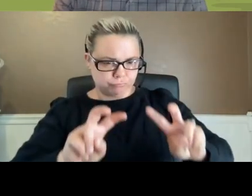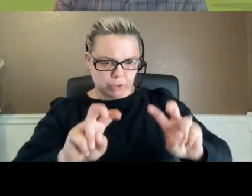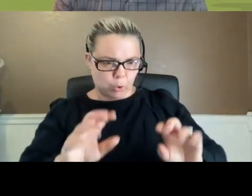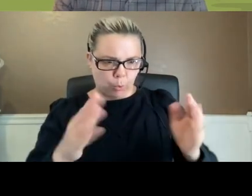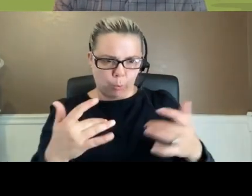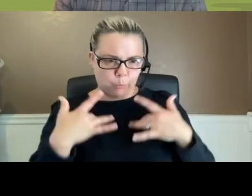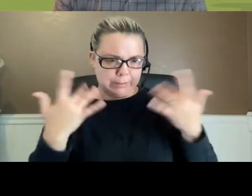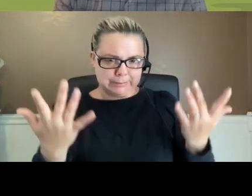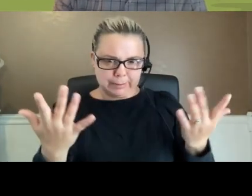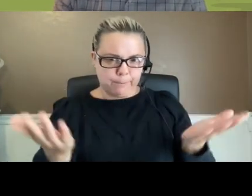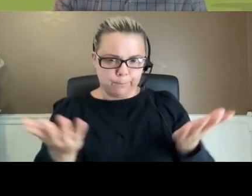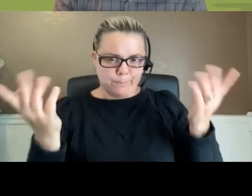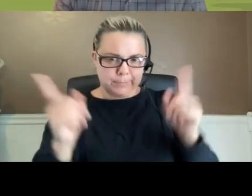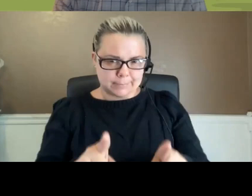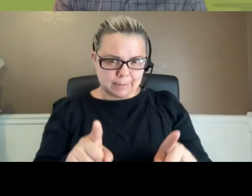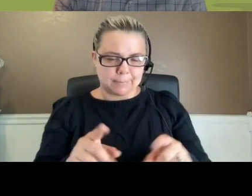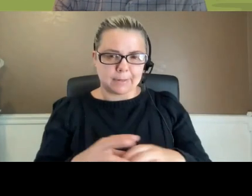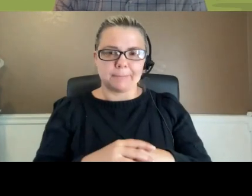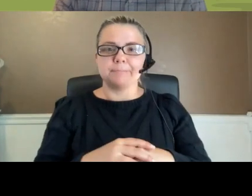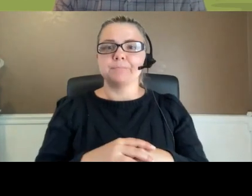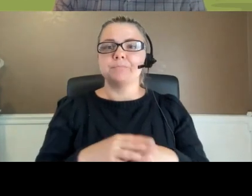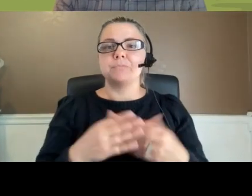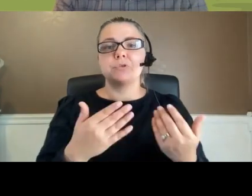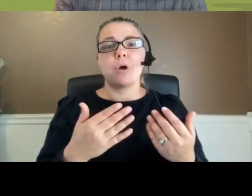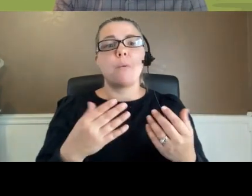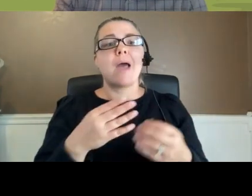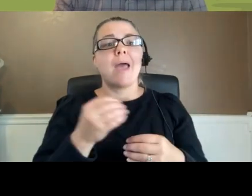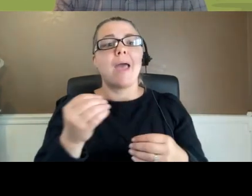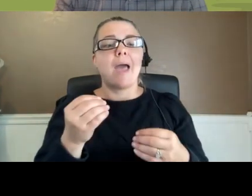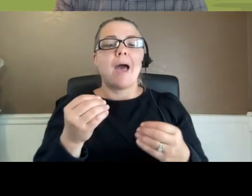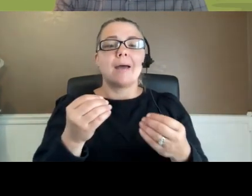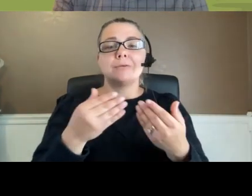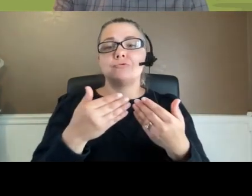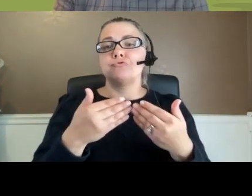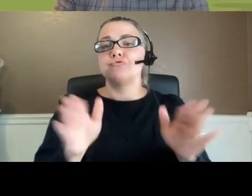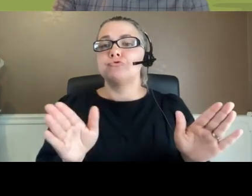maybe the potential compliance or conformance with accessibility guidelines. For instance,